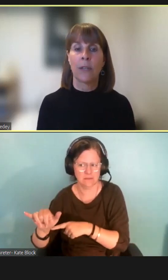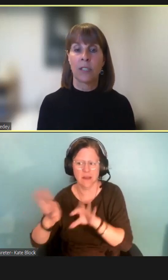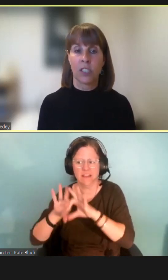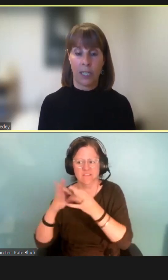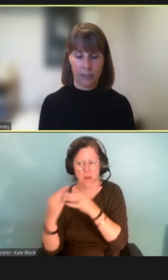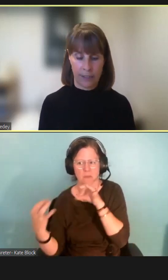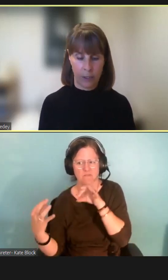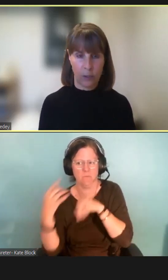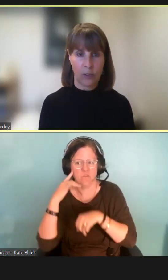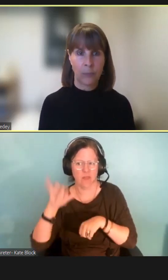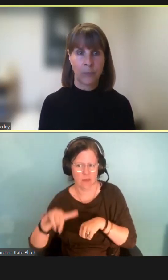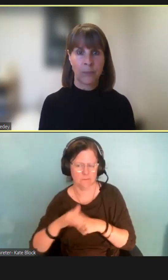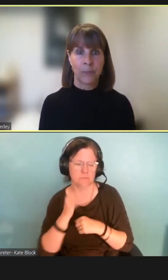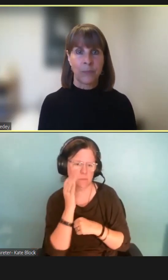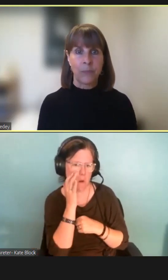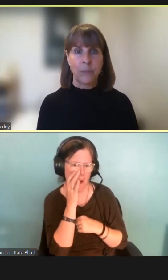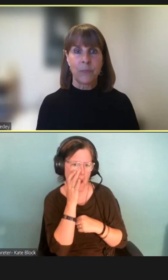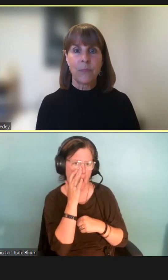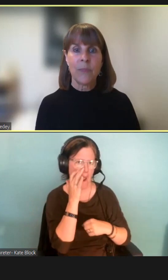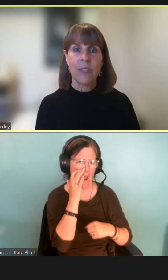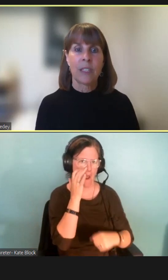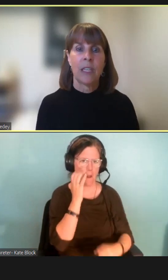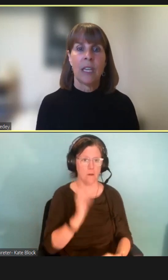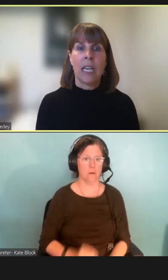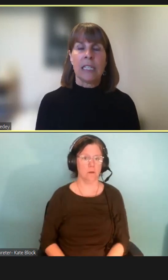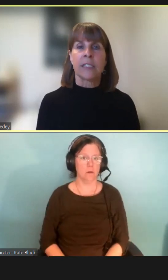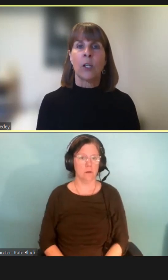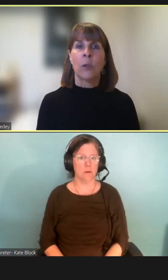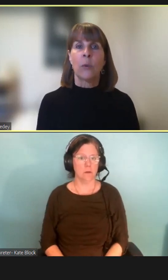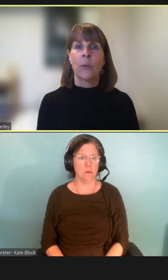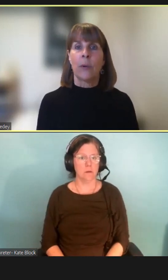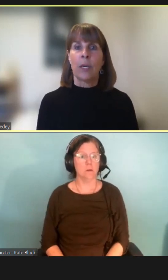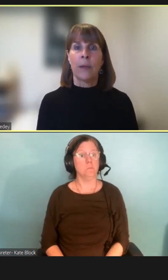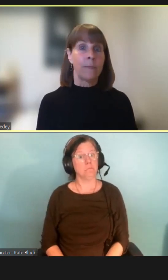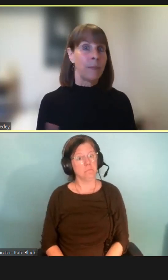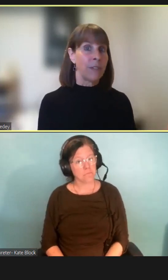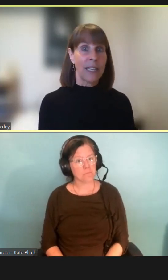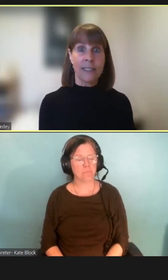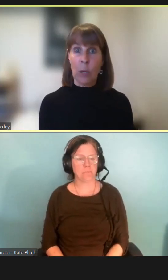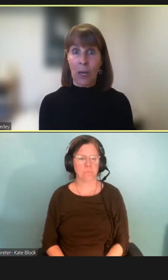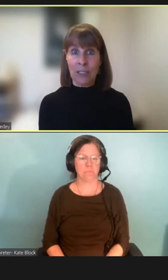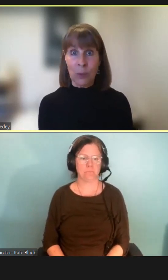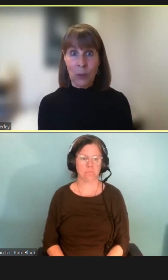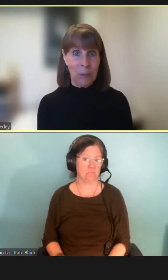the child's skills so if that's not possible which